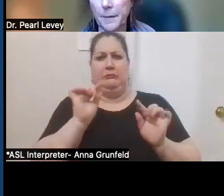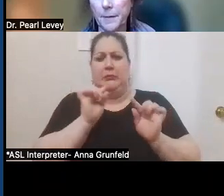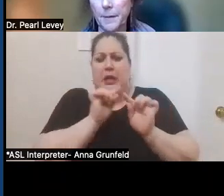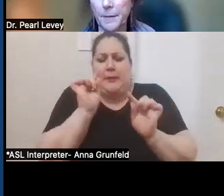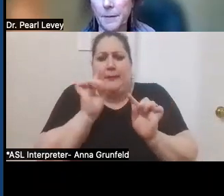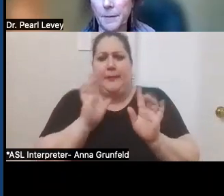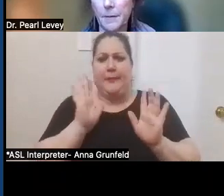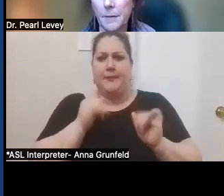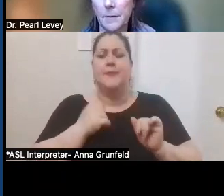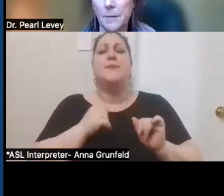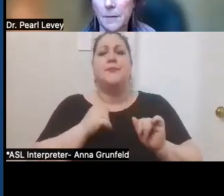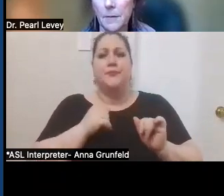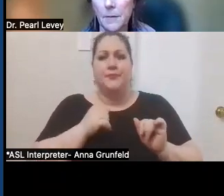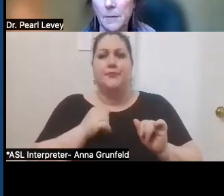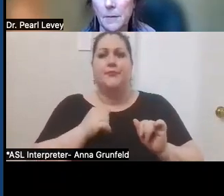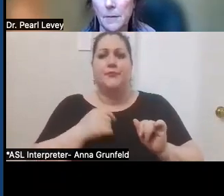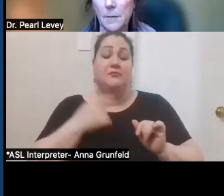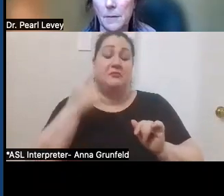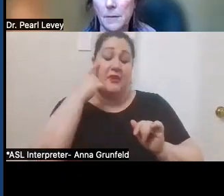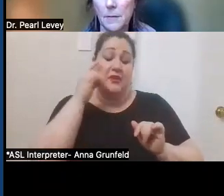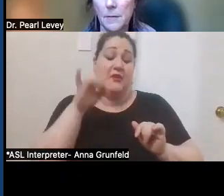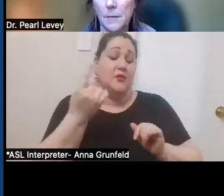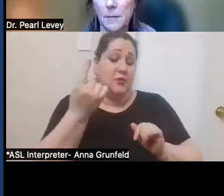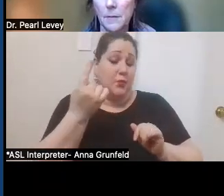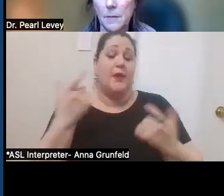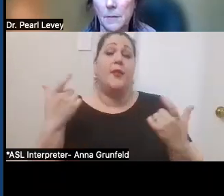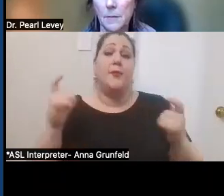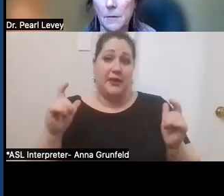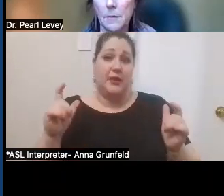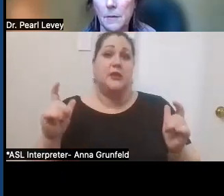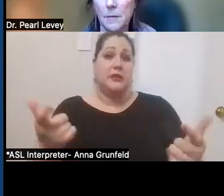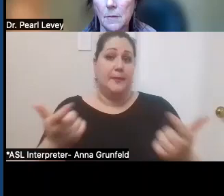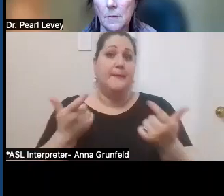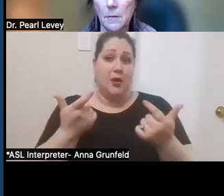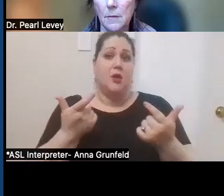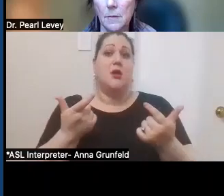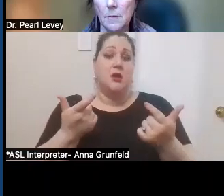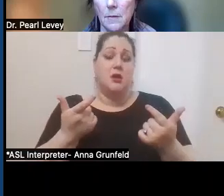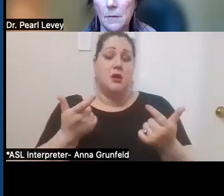I'd say that one of the biggest barriers is getting students to be aware of,